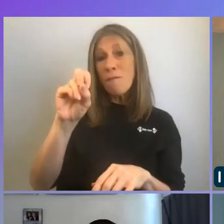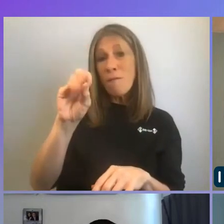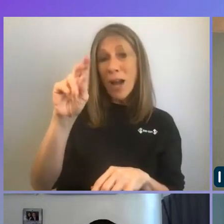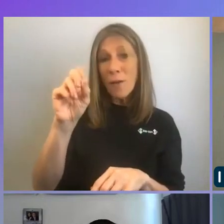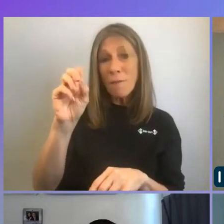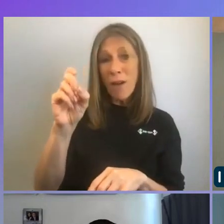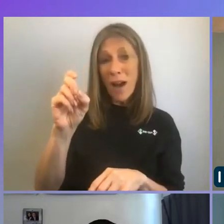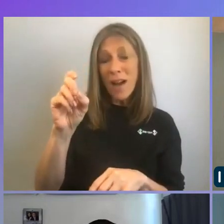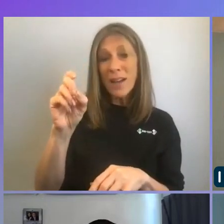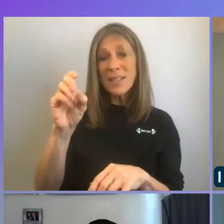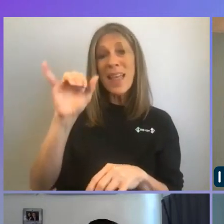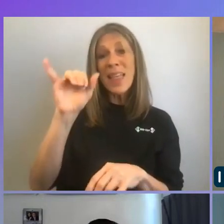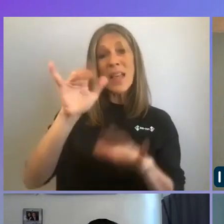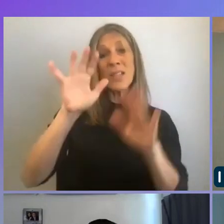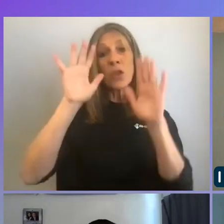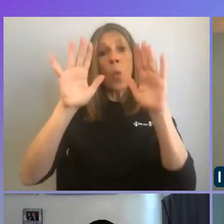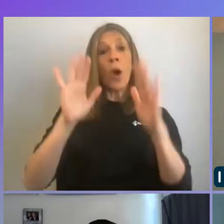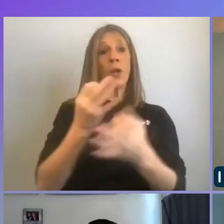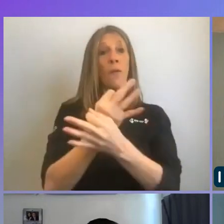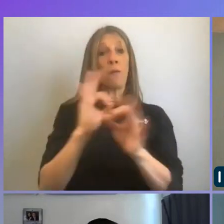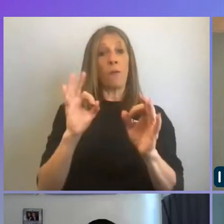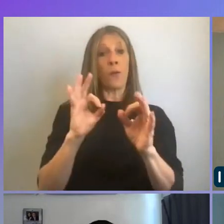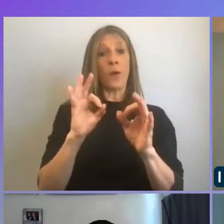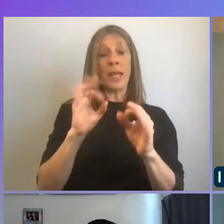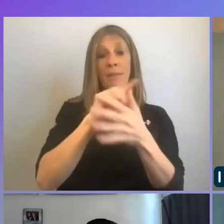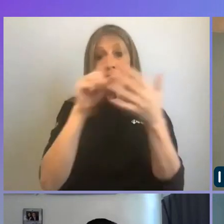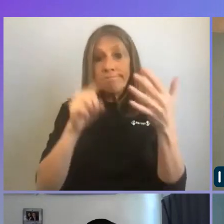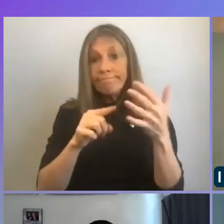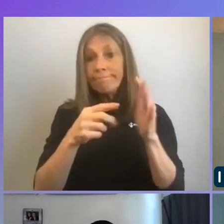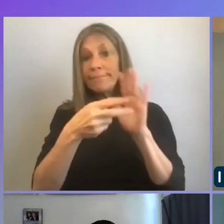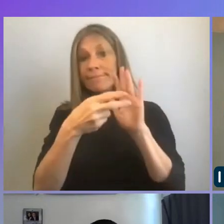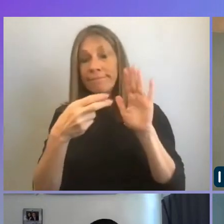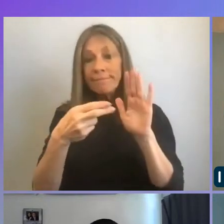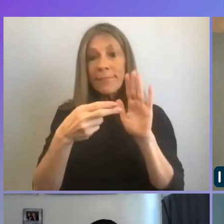moment is just the wonderful free features like scanning the page, highlighting it, viewing that remediation info that